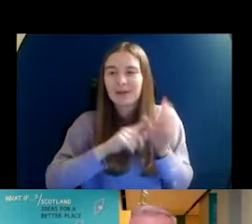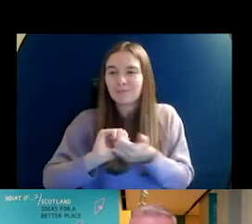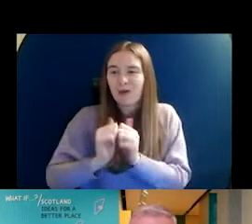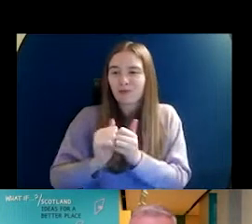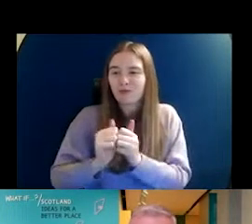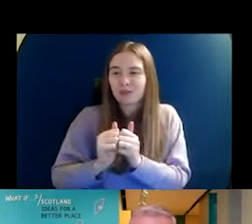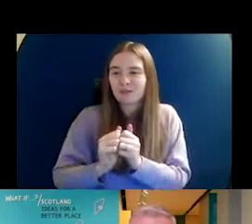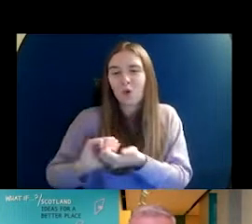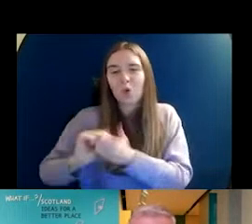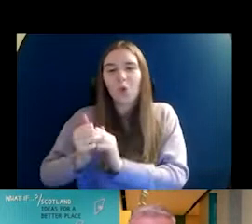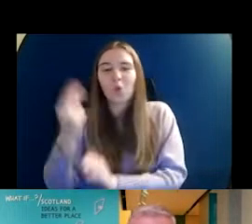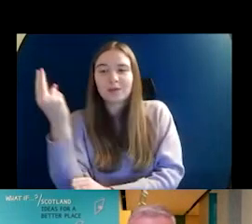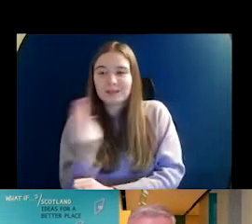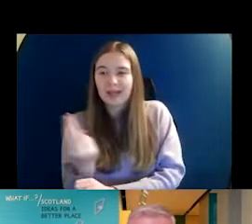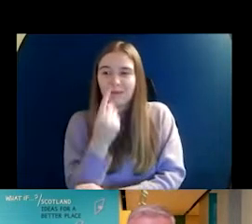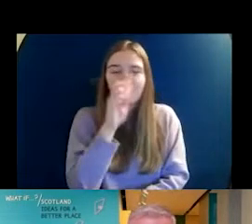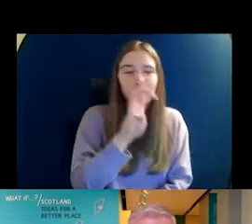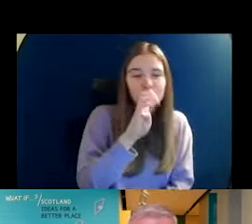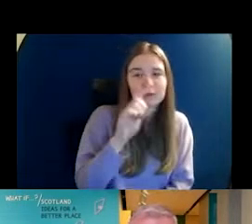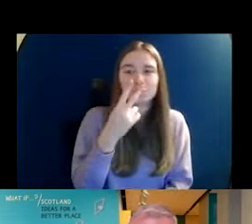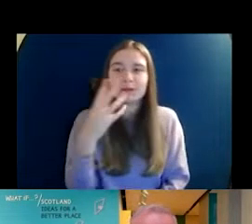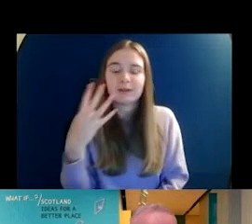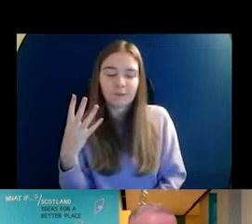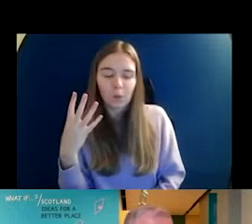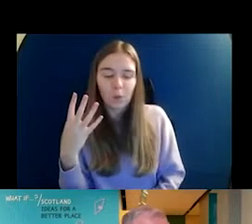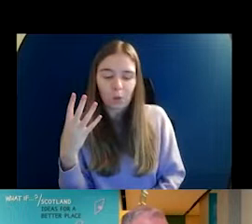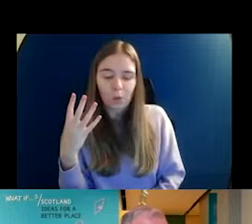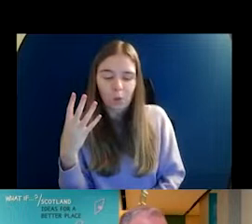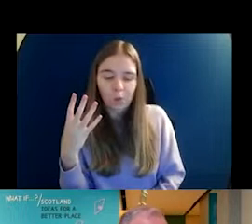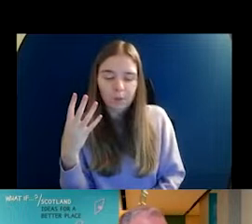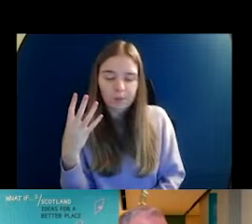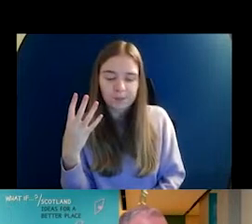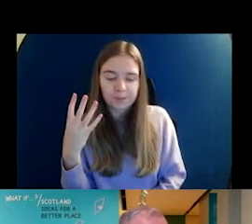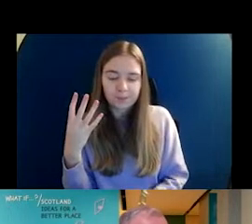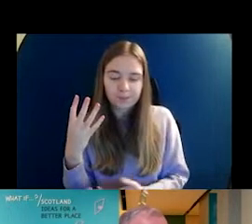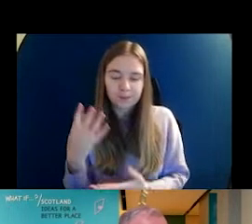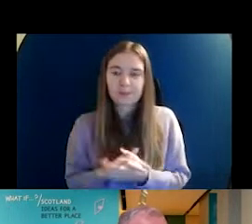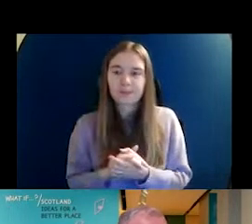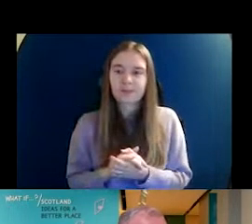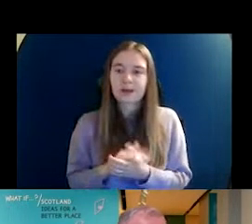for 14 to 24 year olds in the City of Dundee. And finally, we have Scott McAulay,